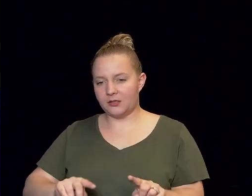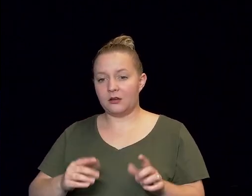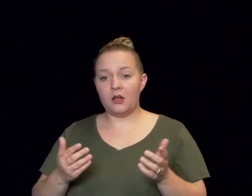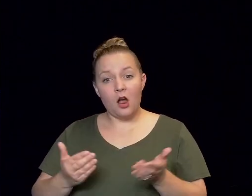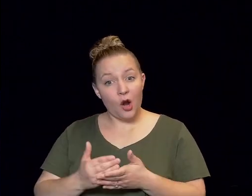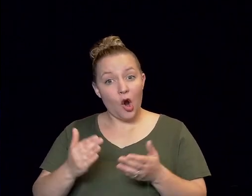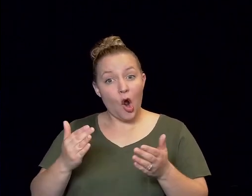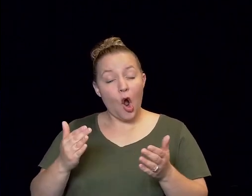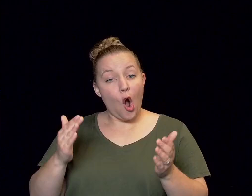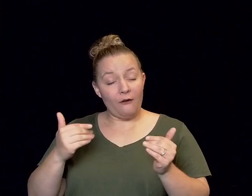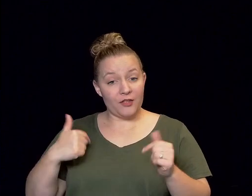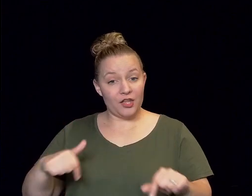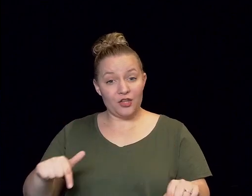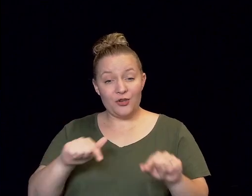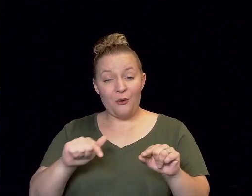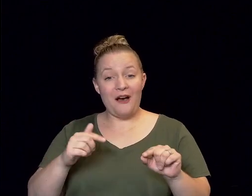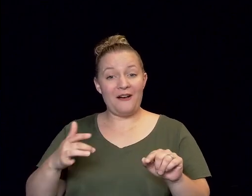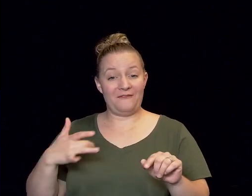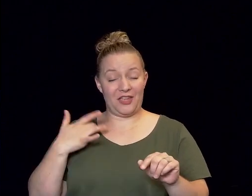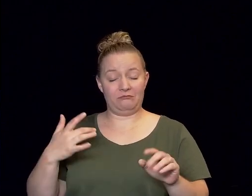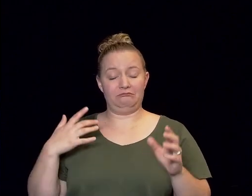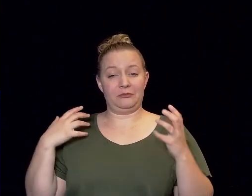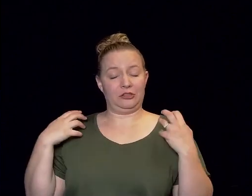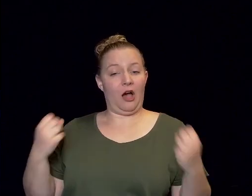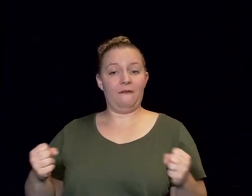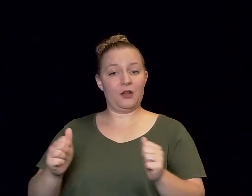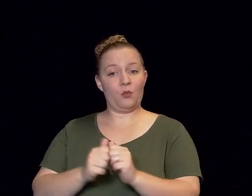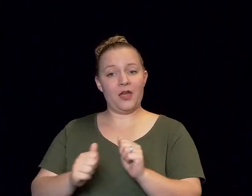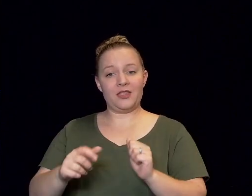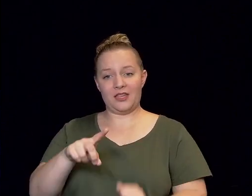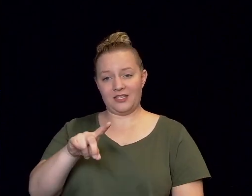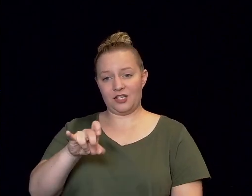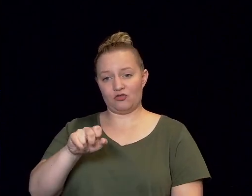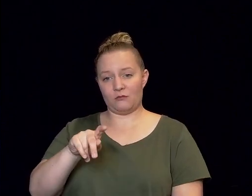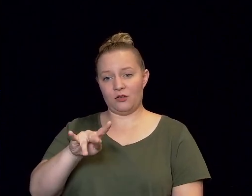you feel super confident with the distributive property because, like I said, this is day one.